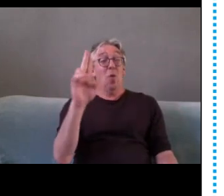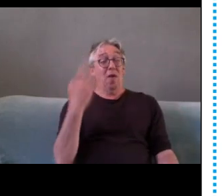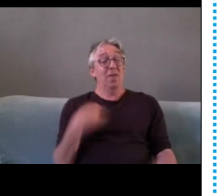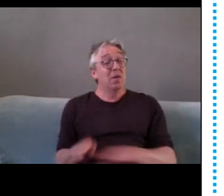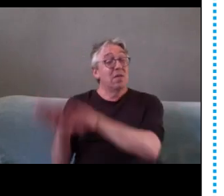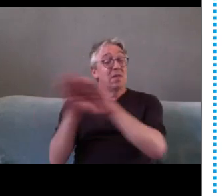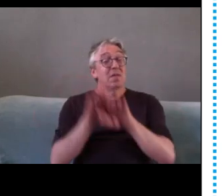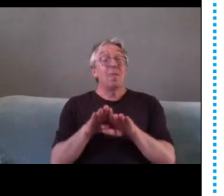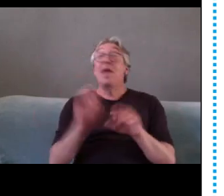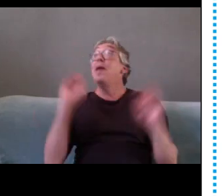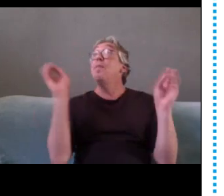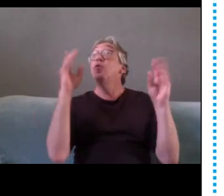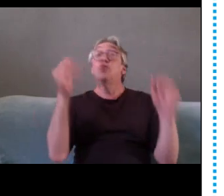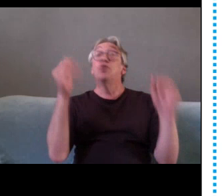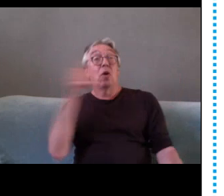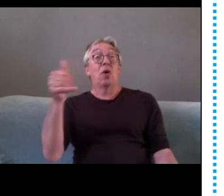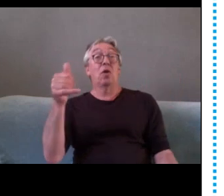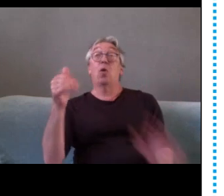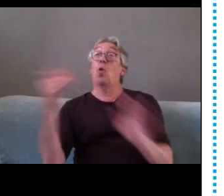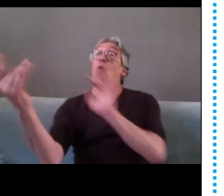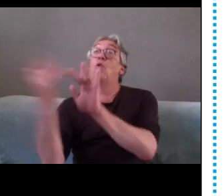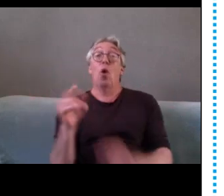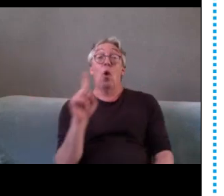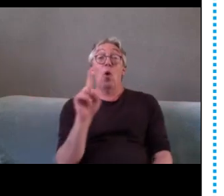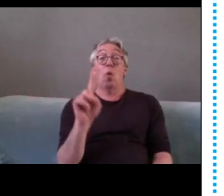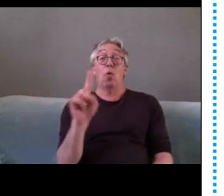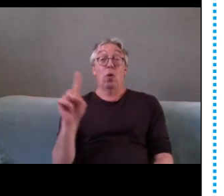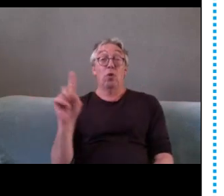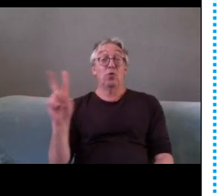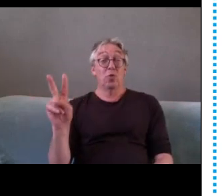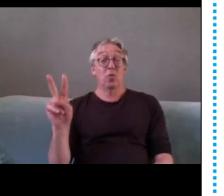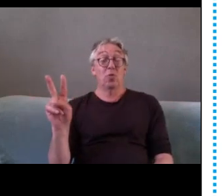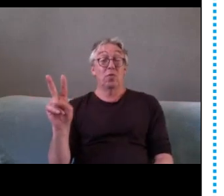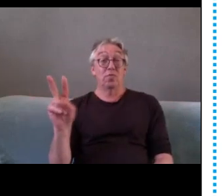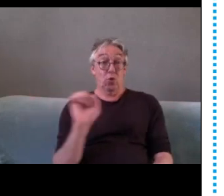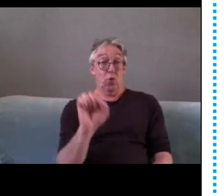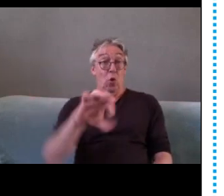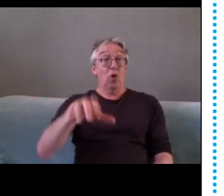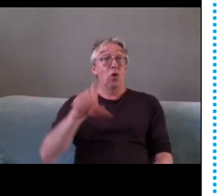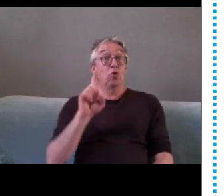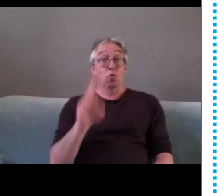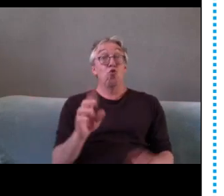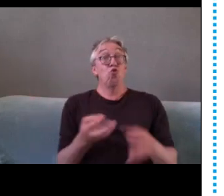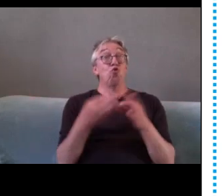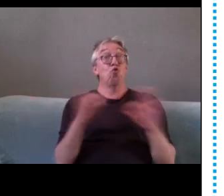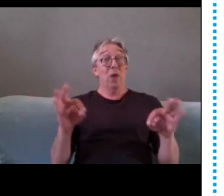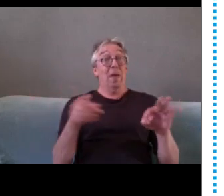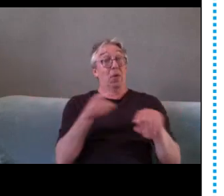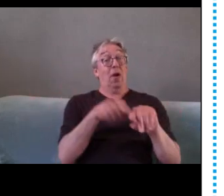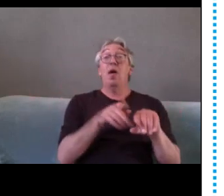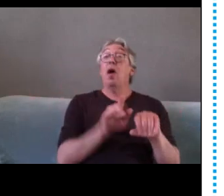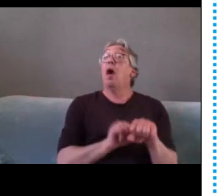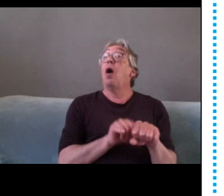which should be free of charge in your country and when you travel across the EU.